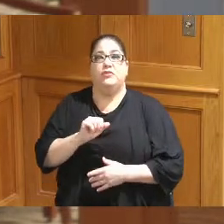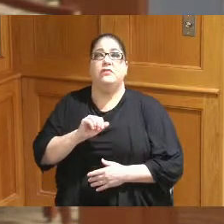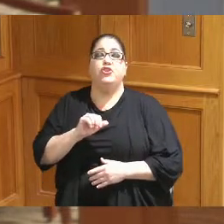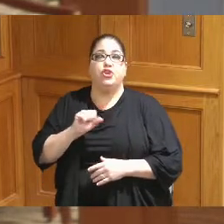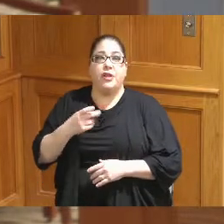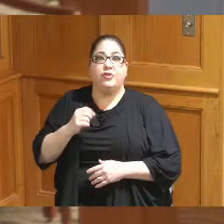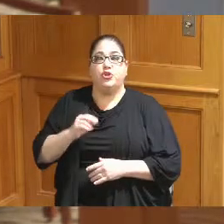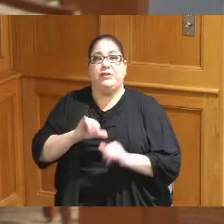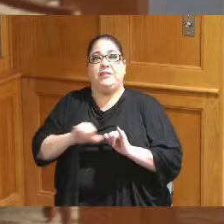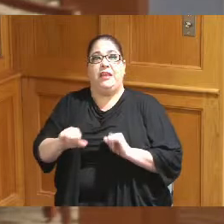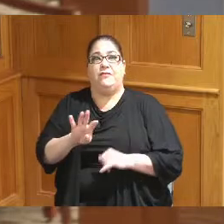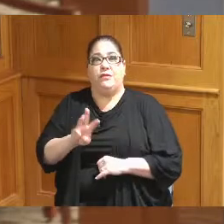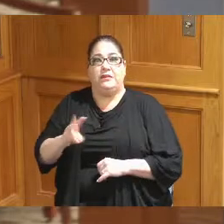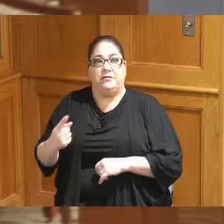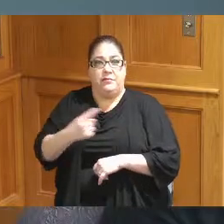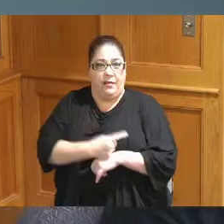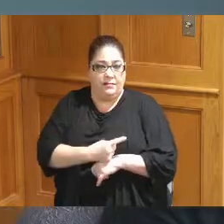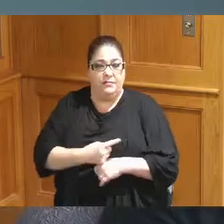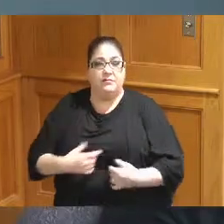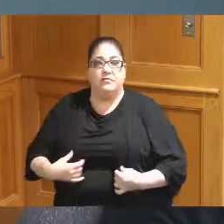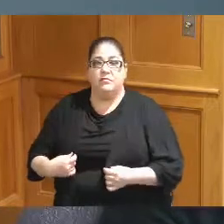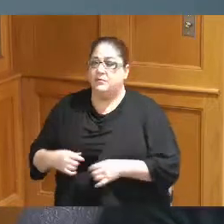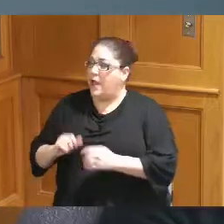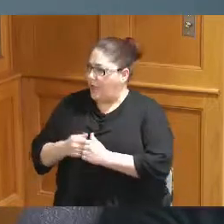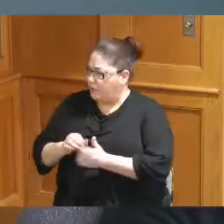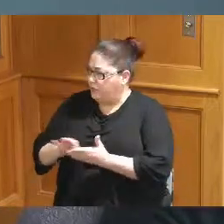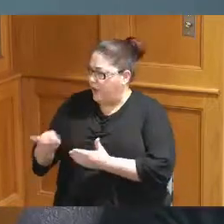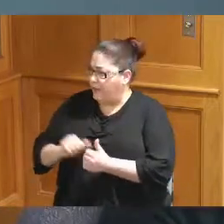so how are you tracking that how do you know through our homeless management information